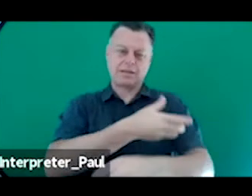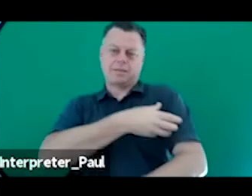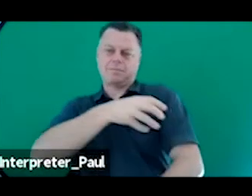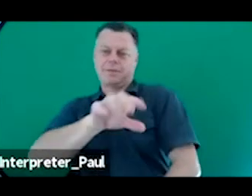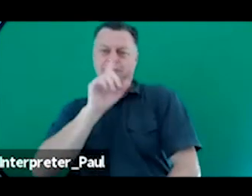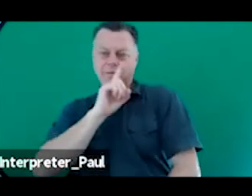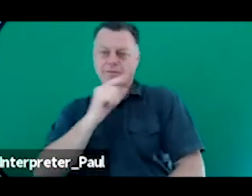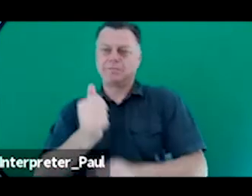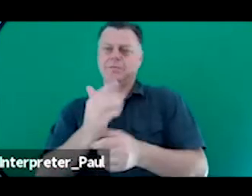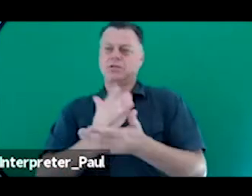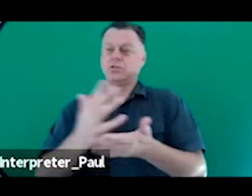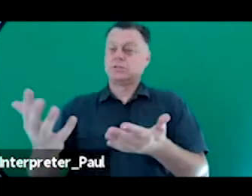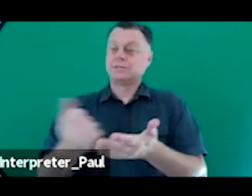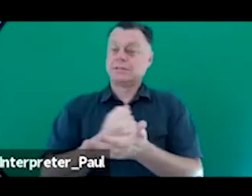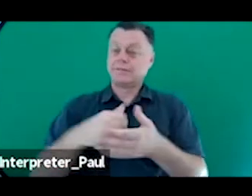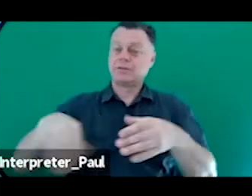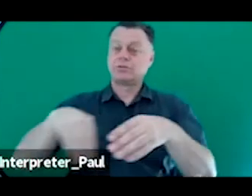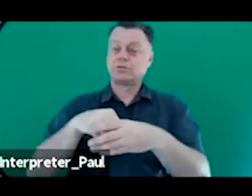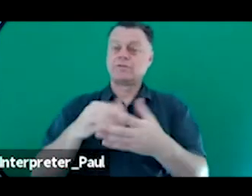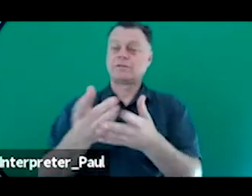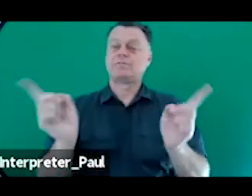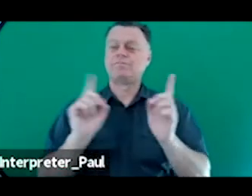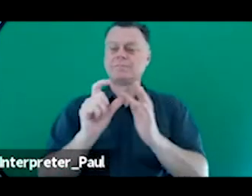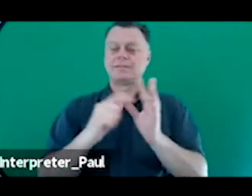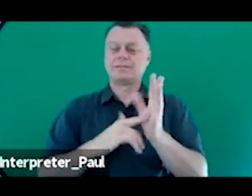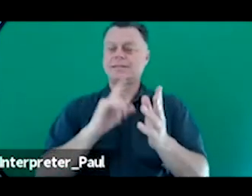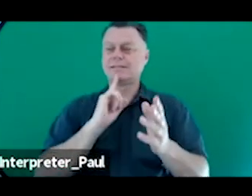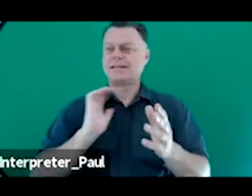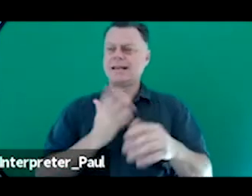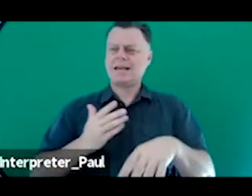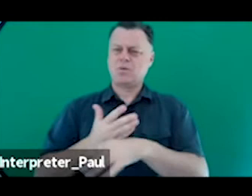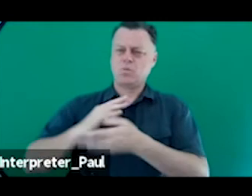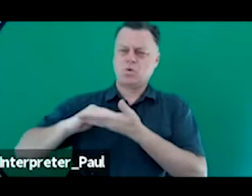inclusive access for all.” Ella says, “Our workload as access and inclusion